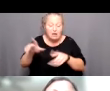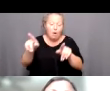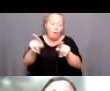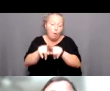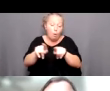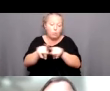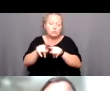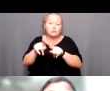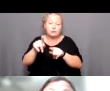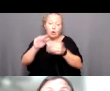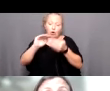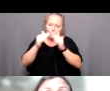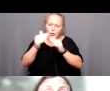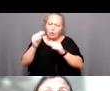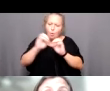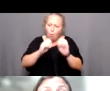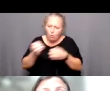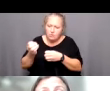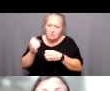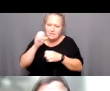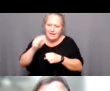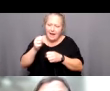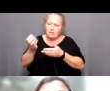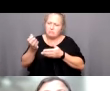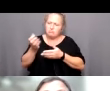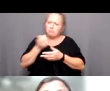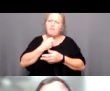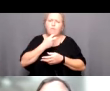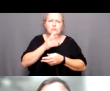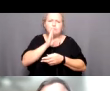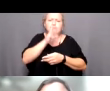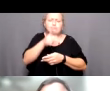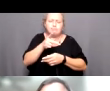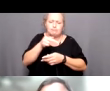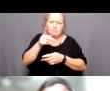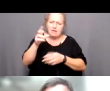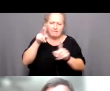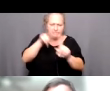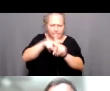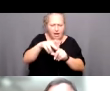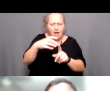those community organizations to serve as a voice and file complaints on behalf of Those workers.